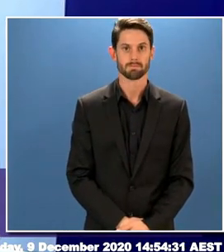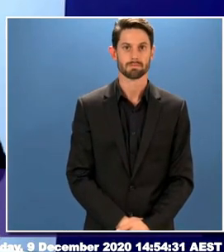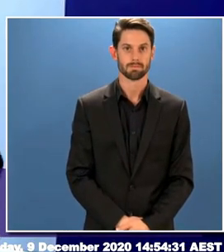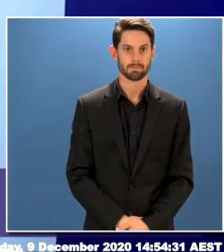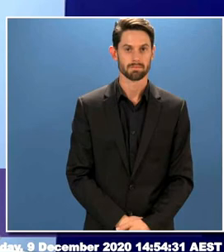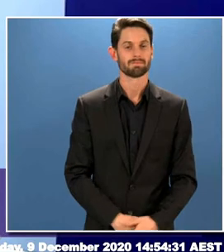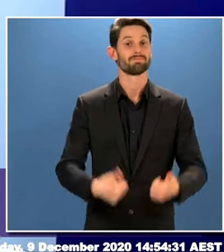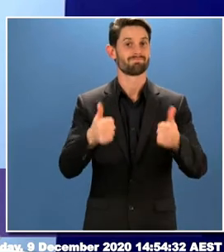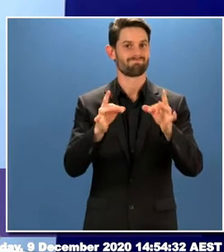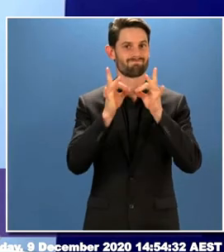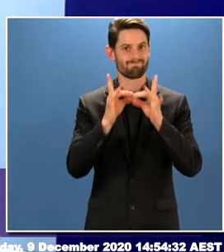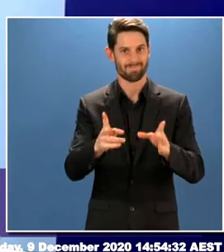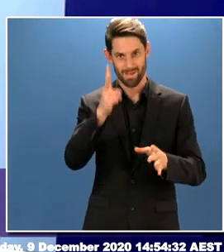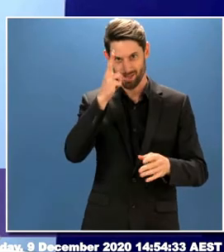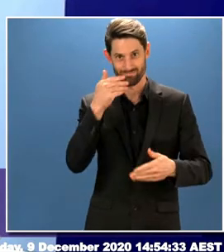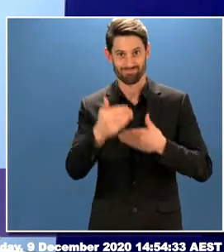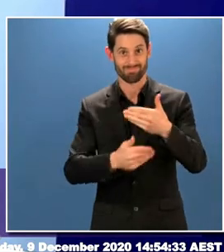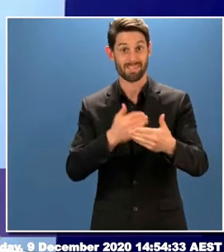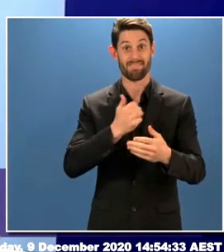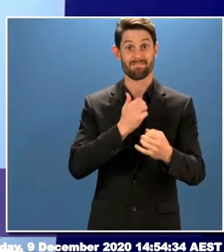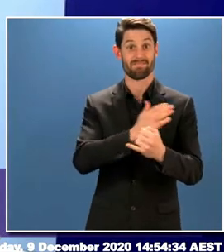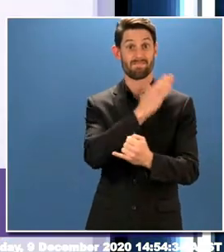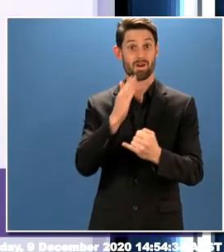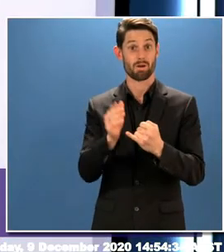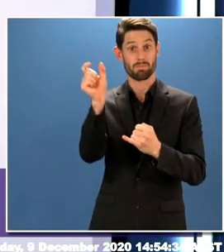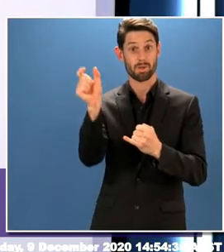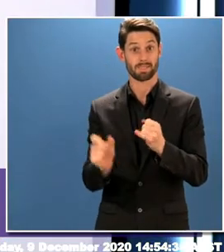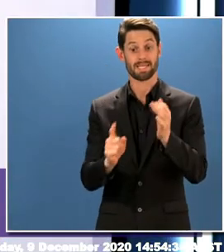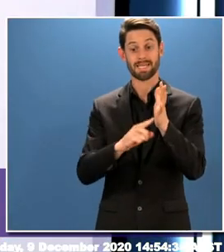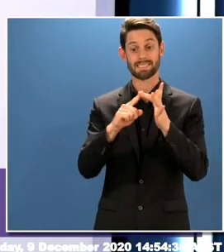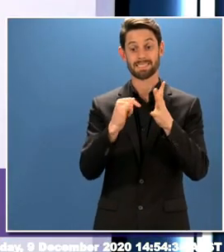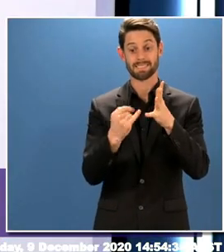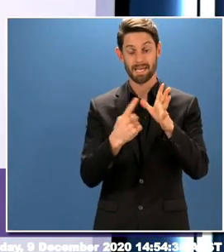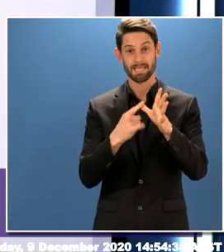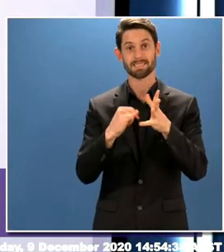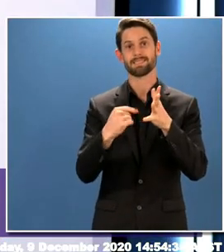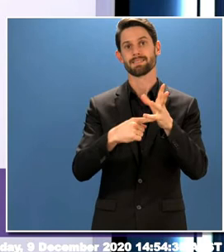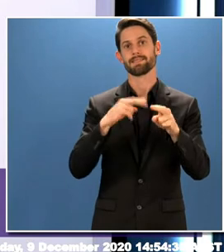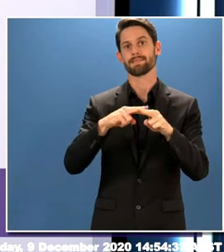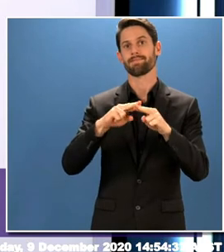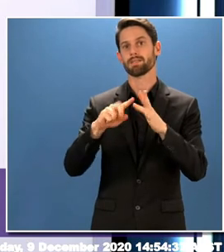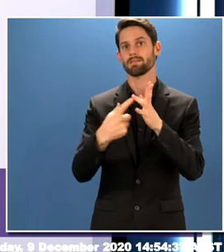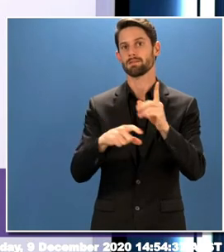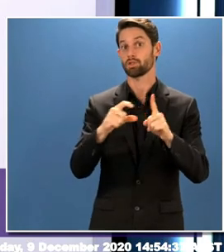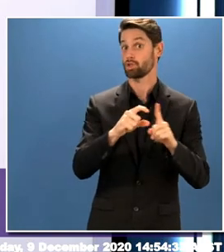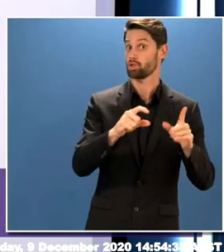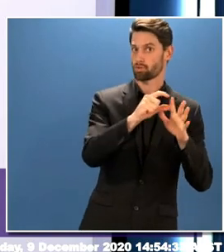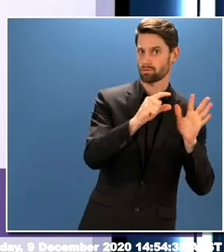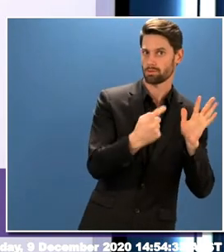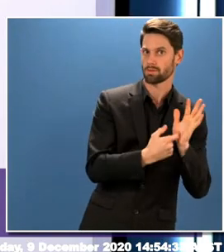Our final witness today is Dr Lisa Stafford and I will just check whether she has made her way into the hearing room.